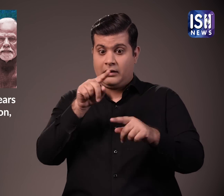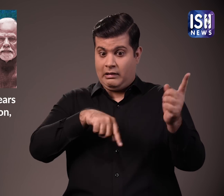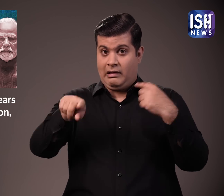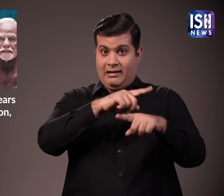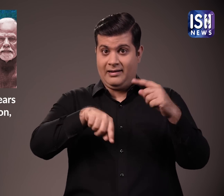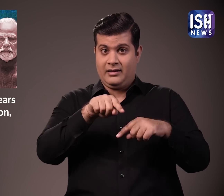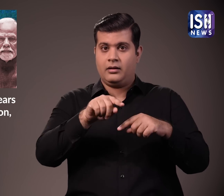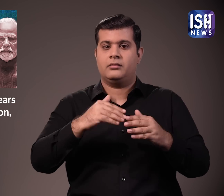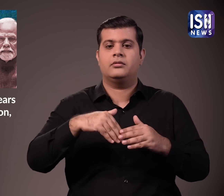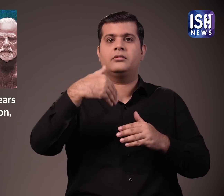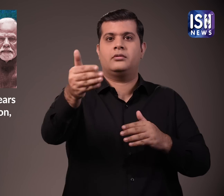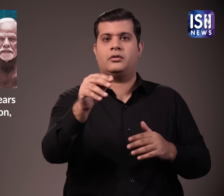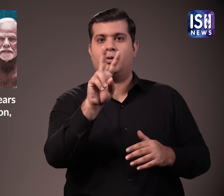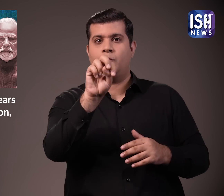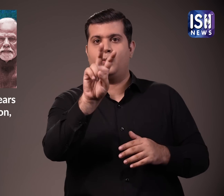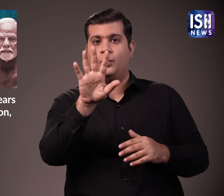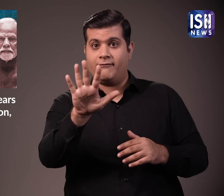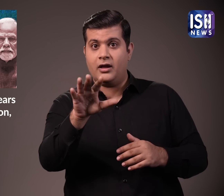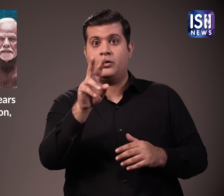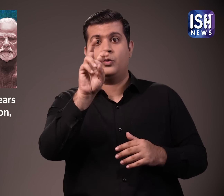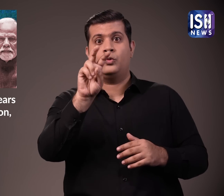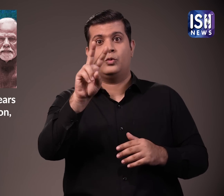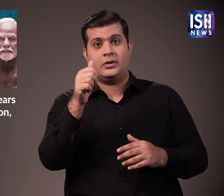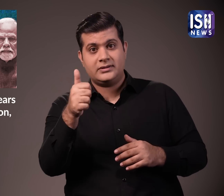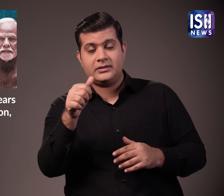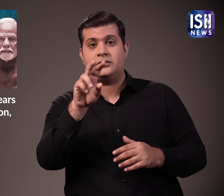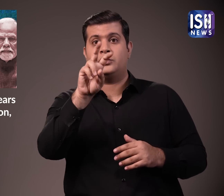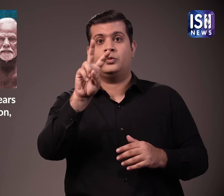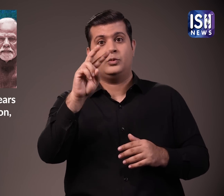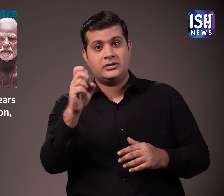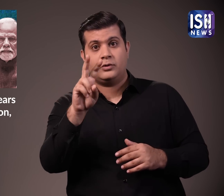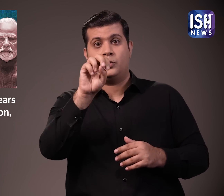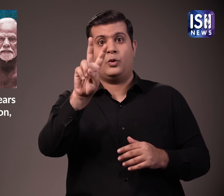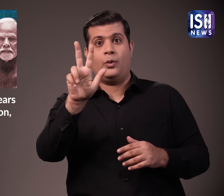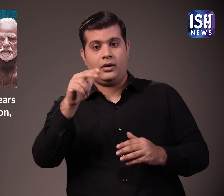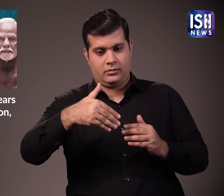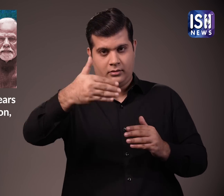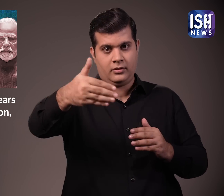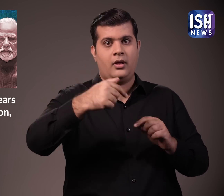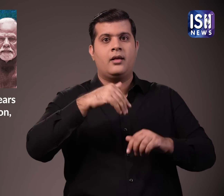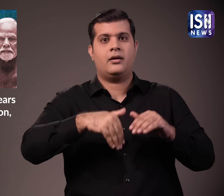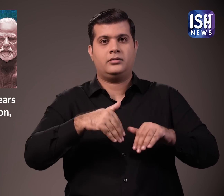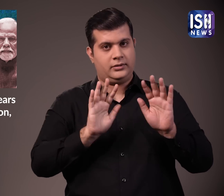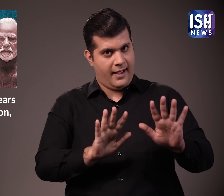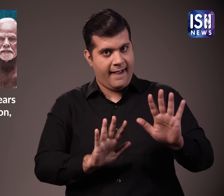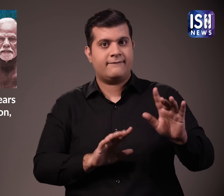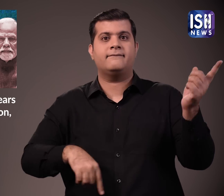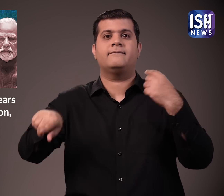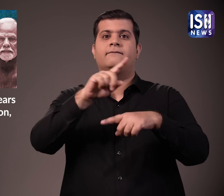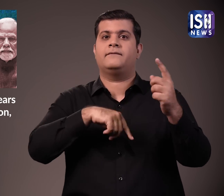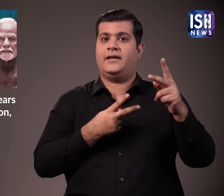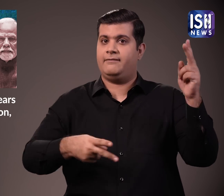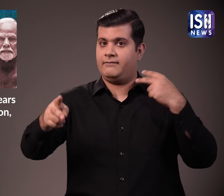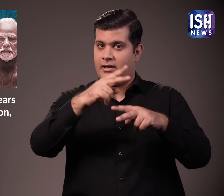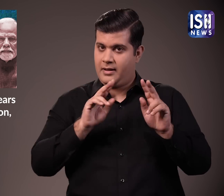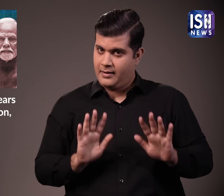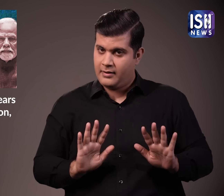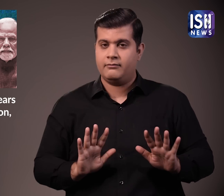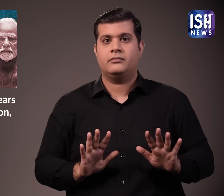will have elections next year, 2025 onwards.